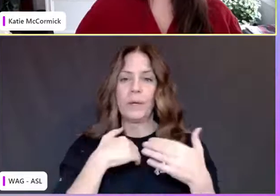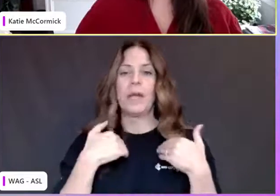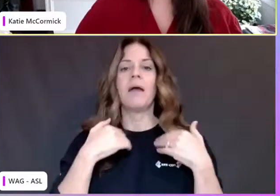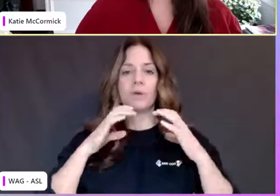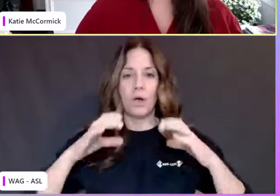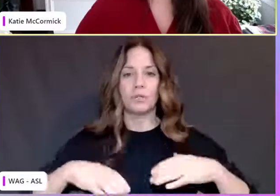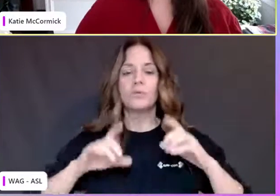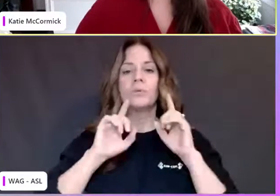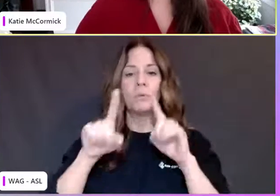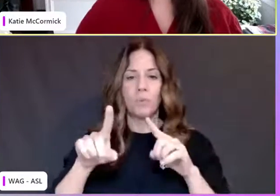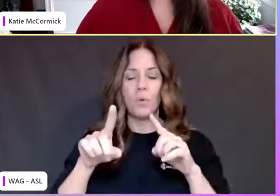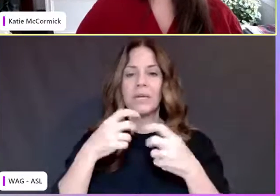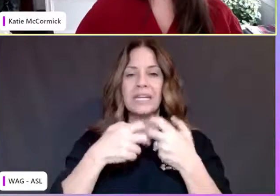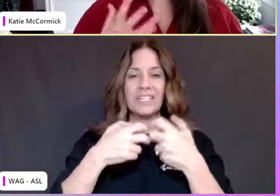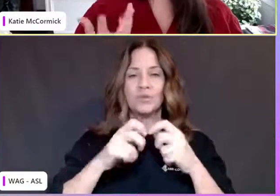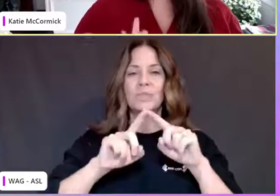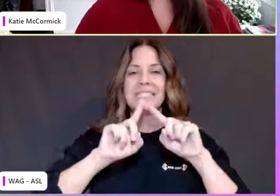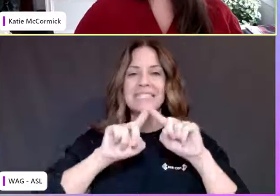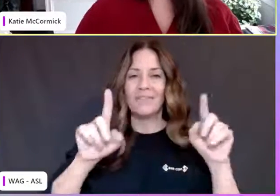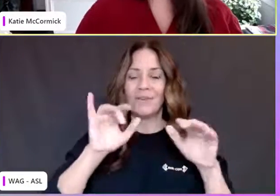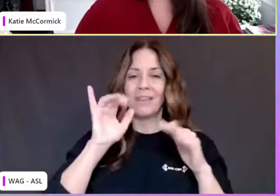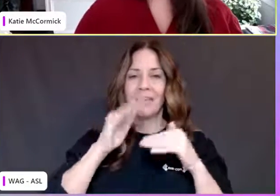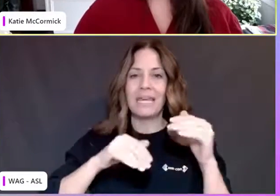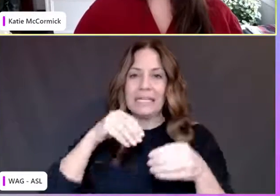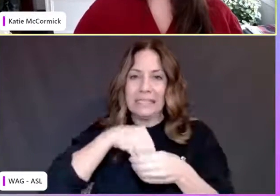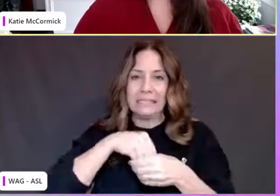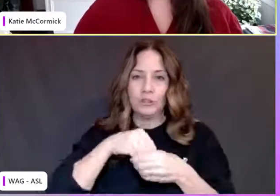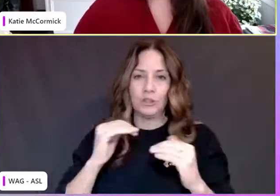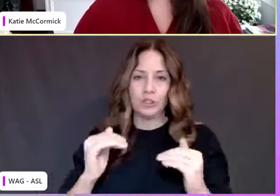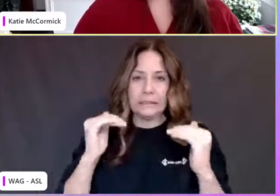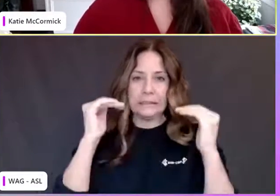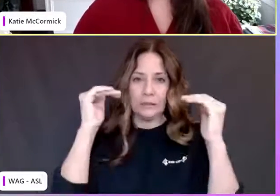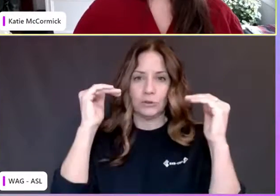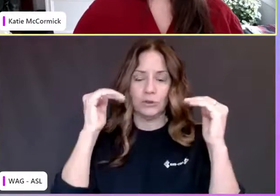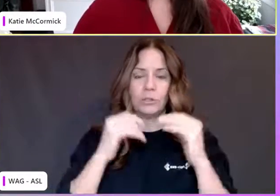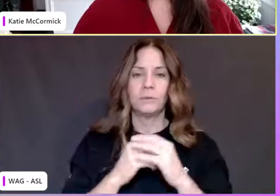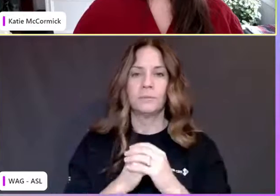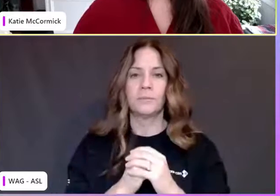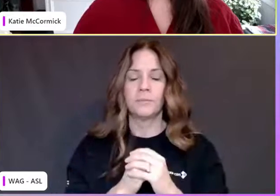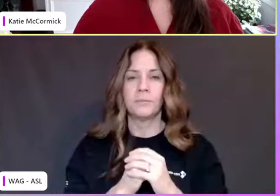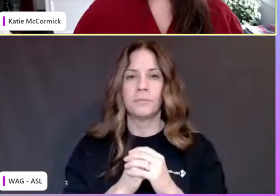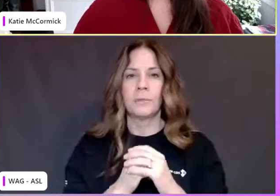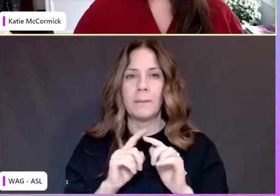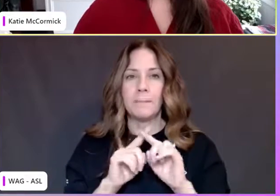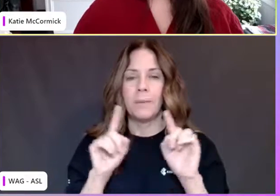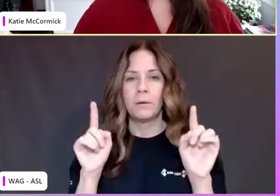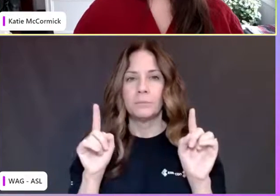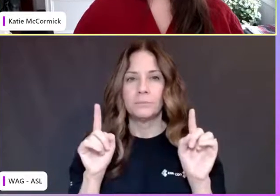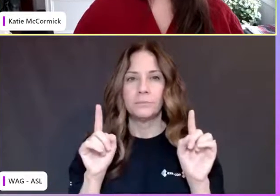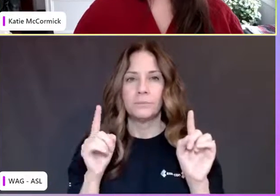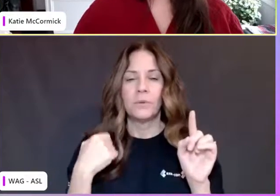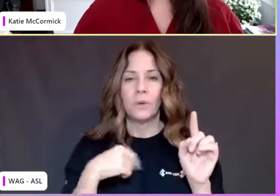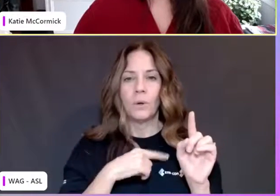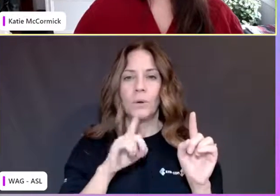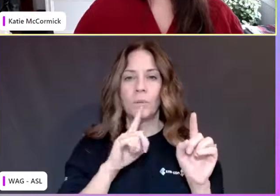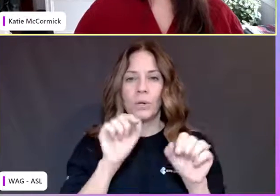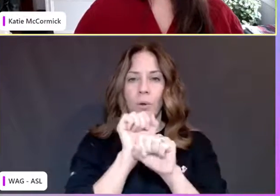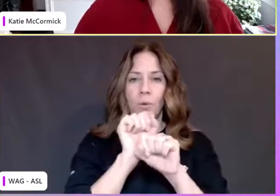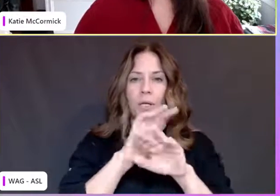being worked on there are certain customers who get immediate priority, so we do treat customer reported